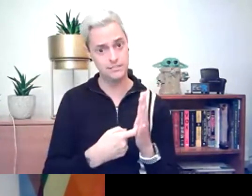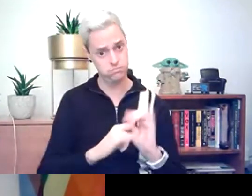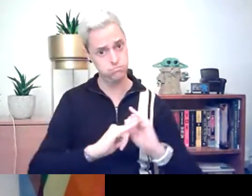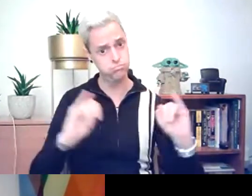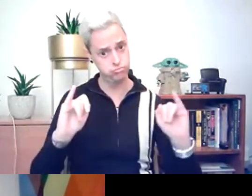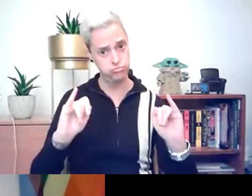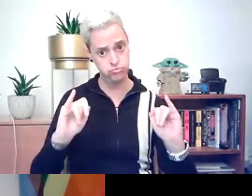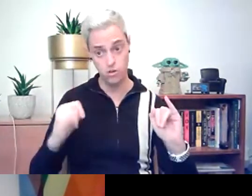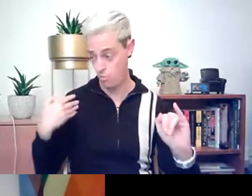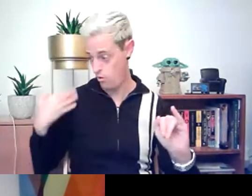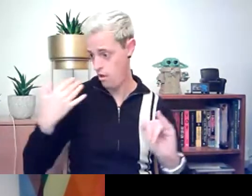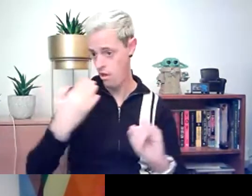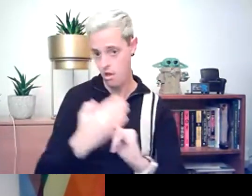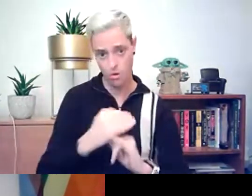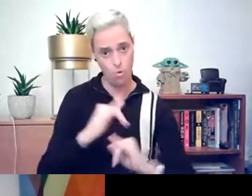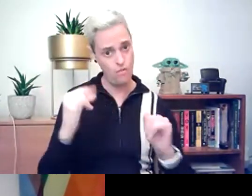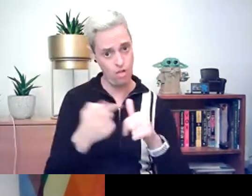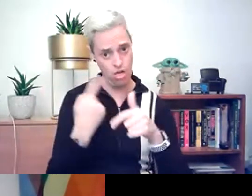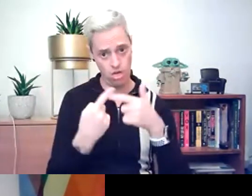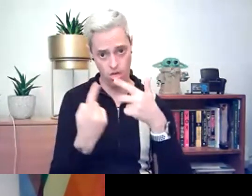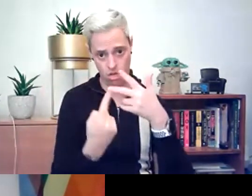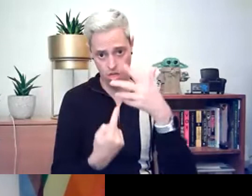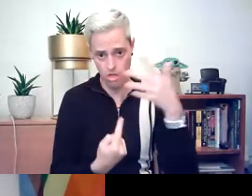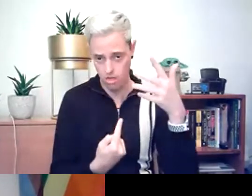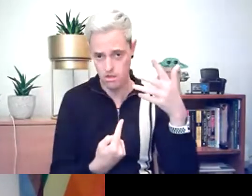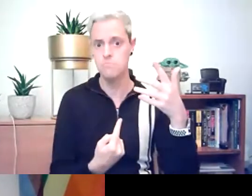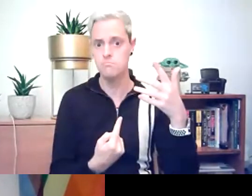come out this year and we do need to take that moment to be without sobering data